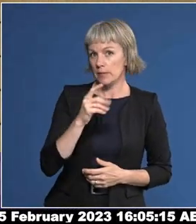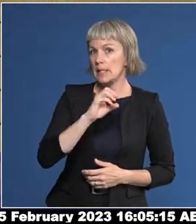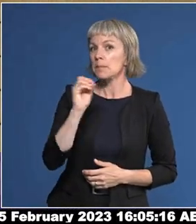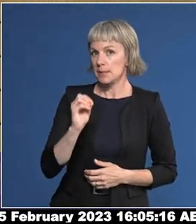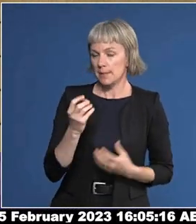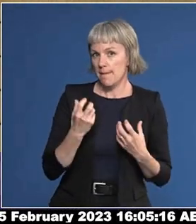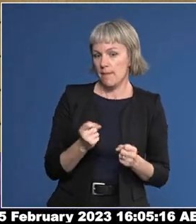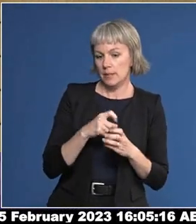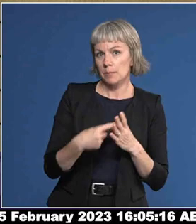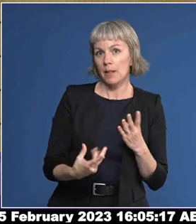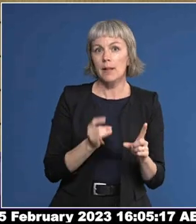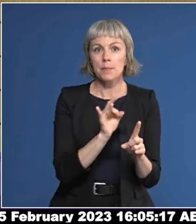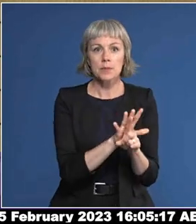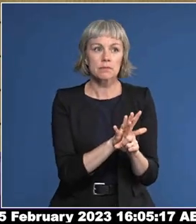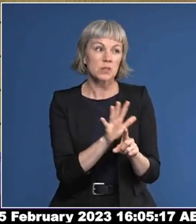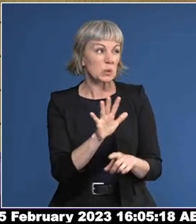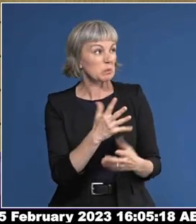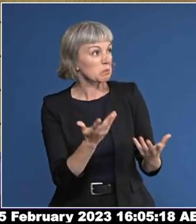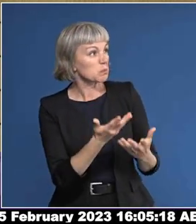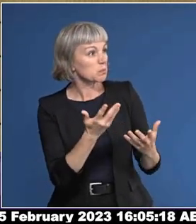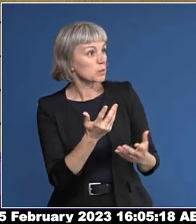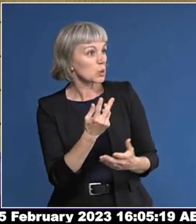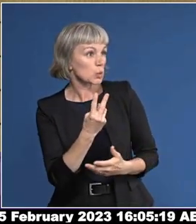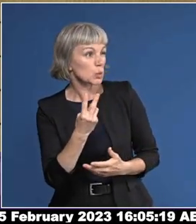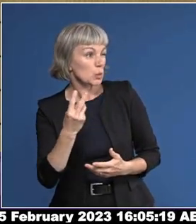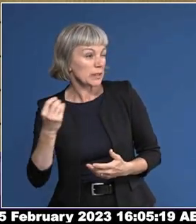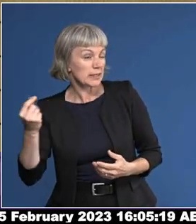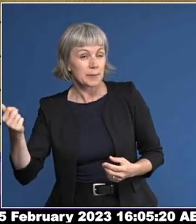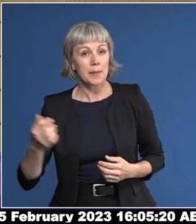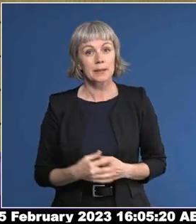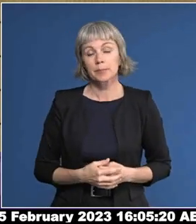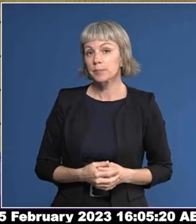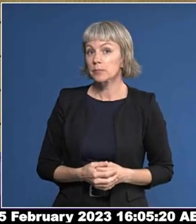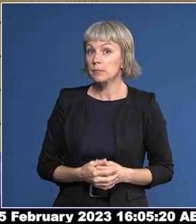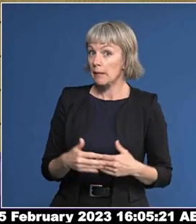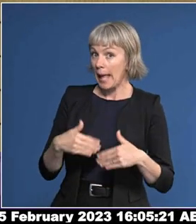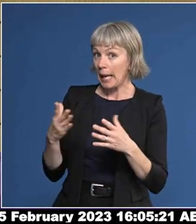So twenty - COMMISSIONER BENNETT: 17 per cent. And are any of the directors on your board people with disability?